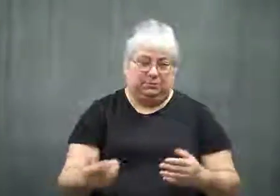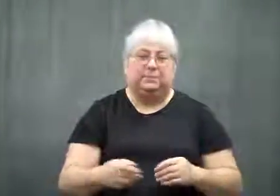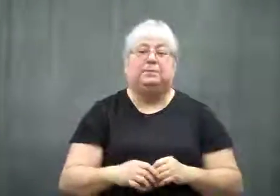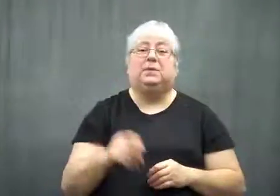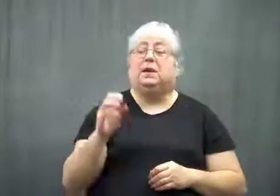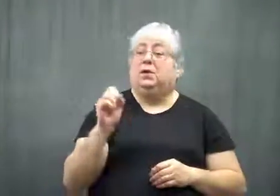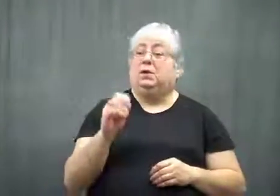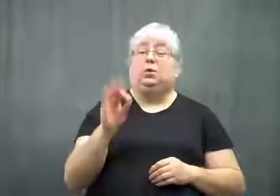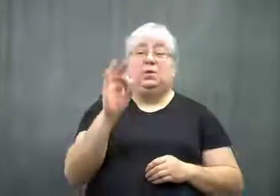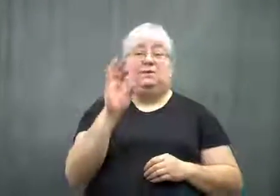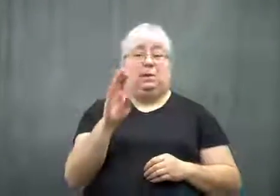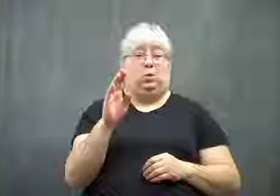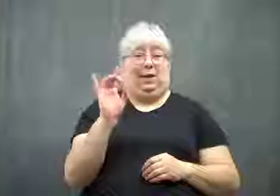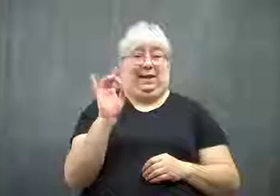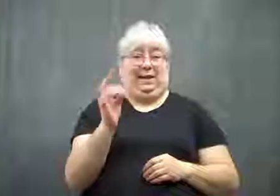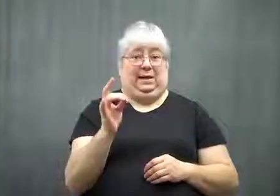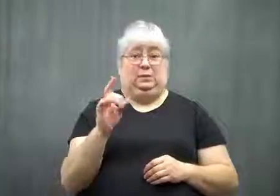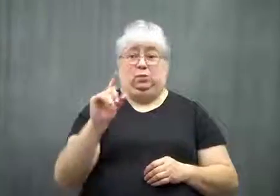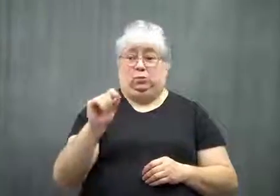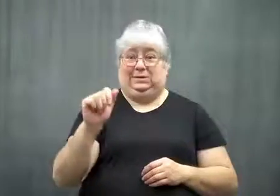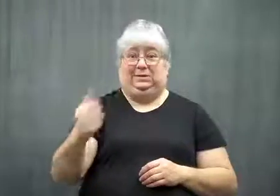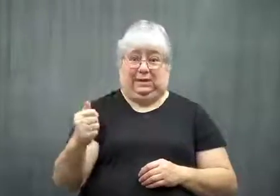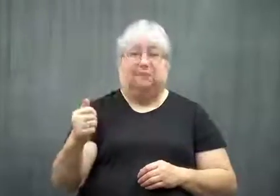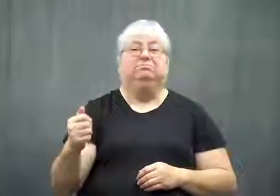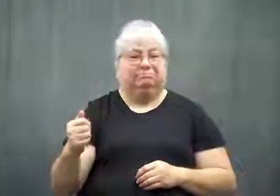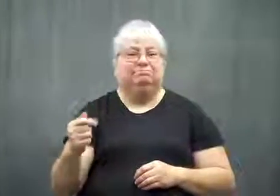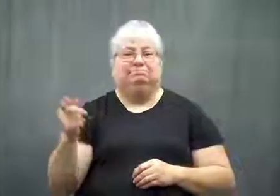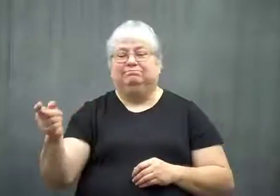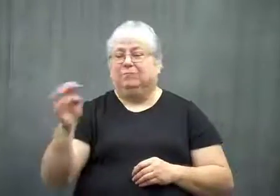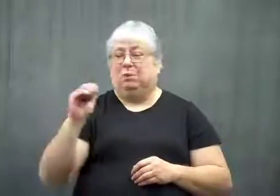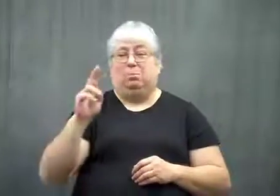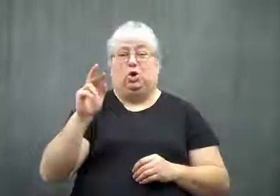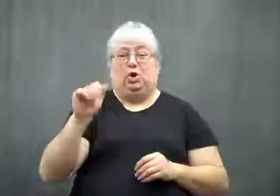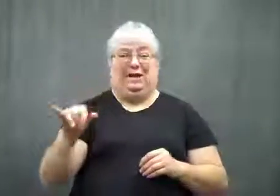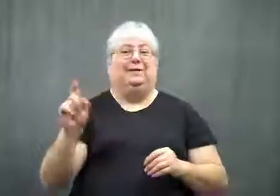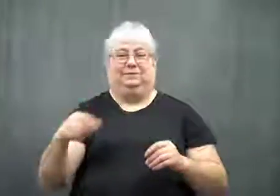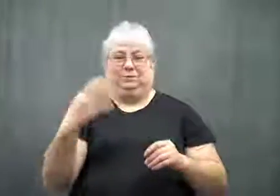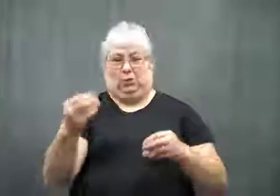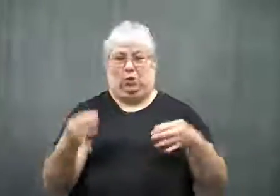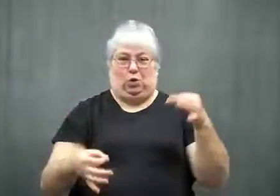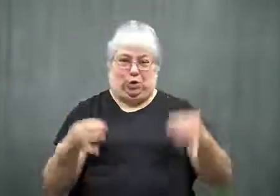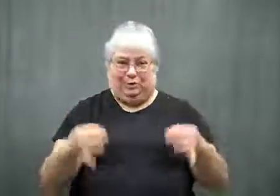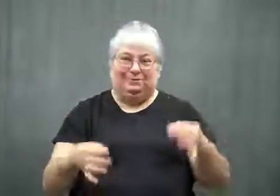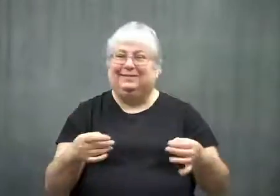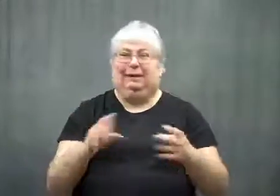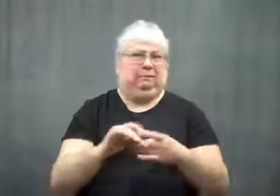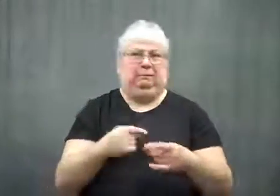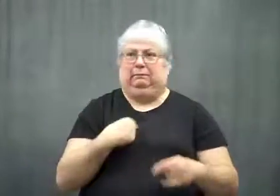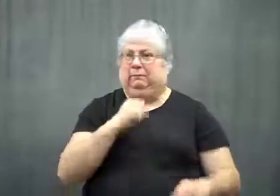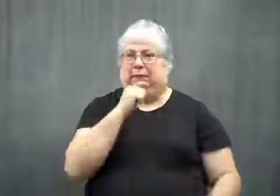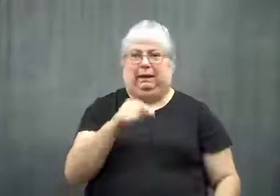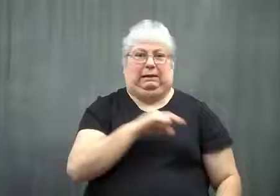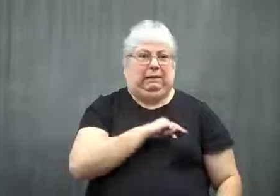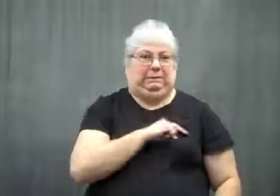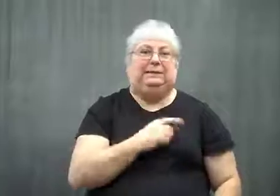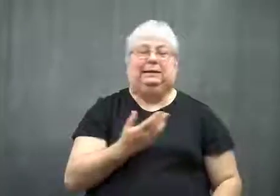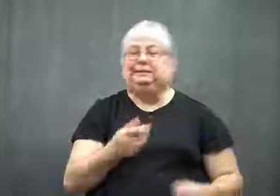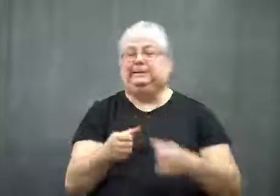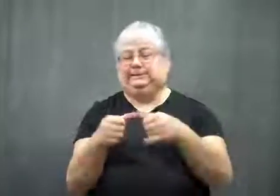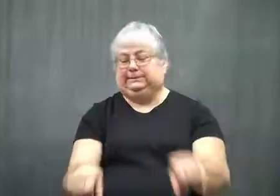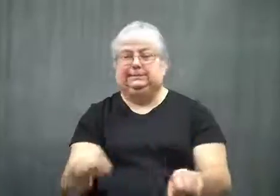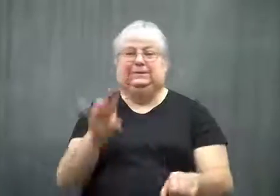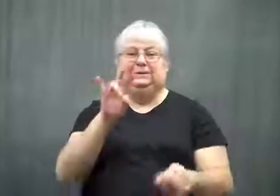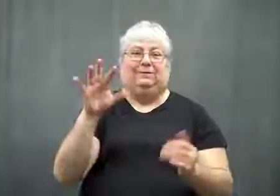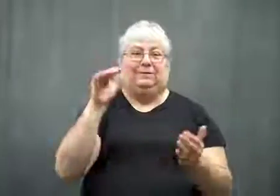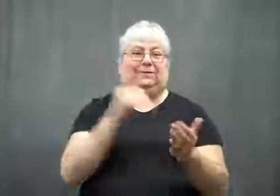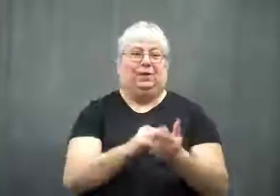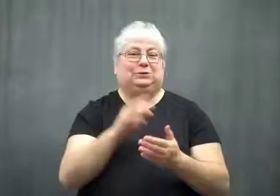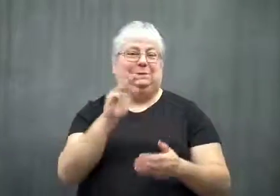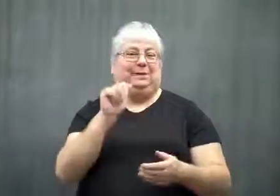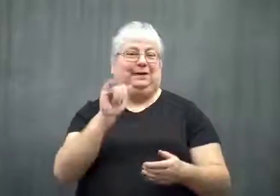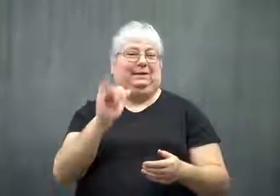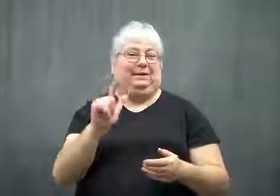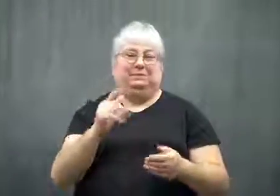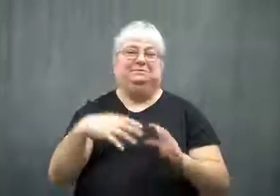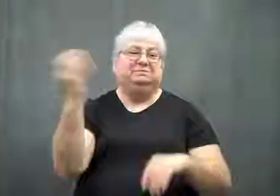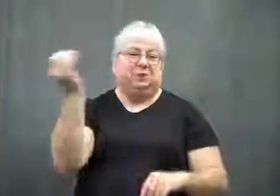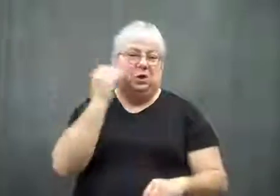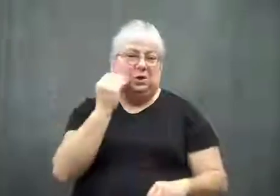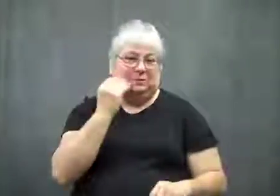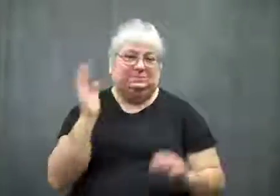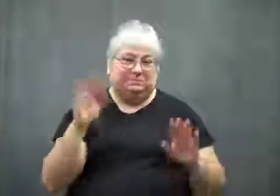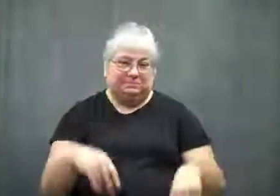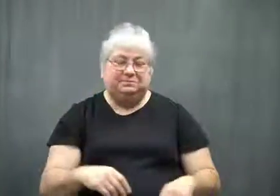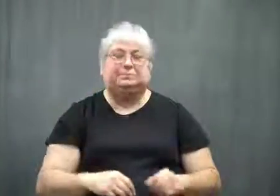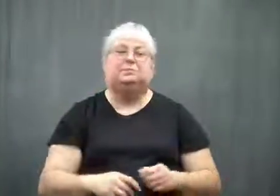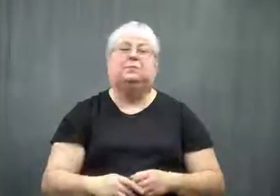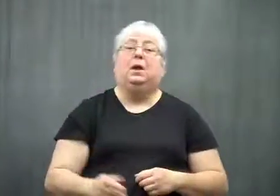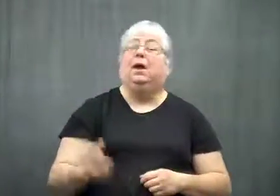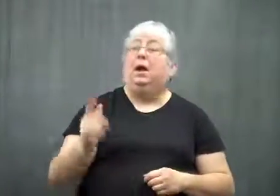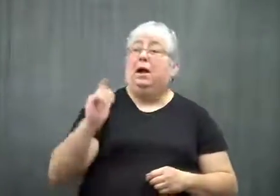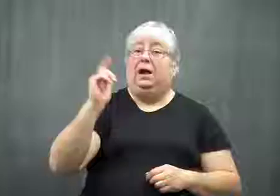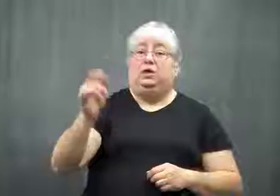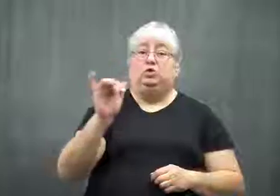On February 28, Murray was arraigned. He pled not guilty and was released on $75,000 bail.